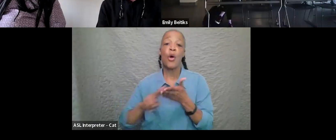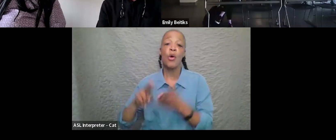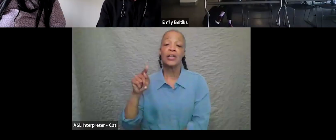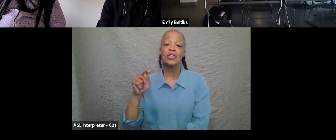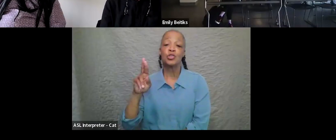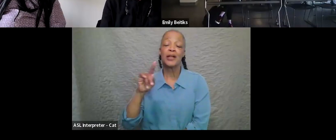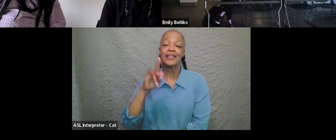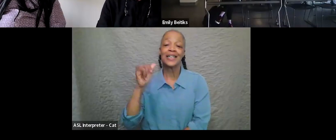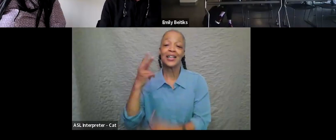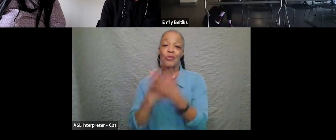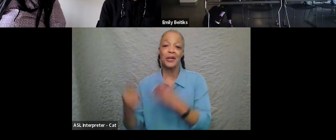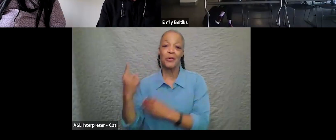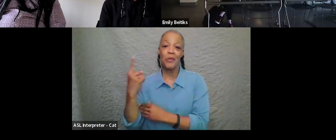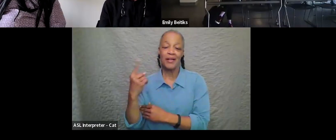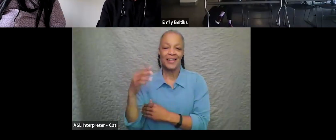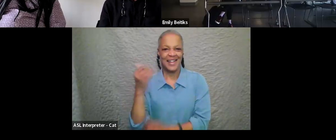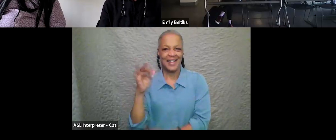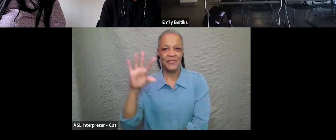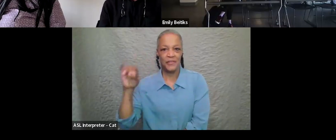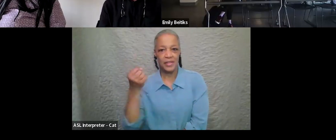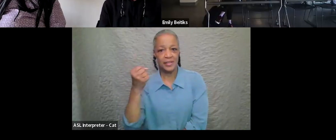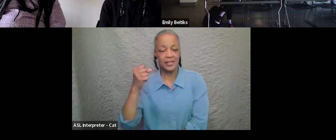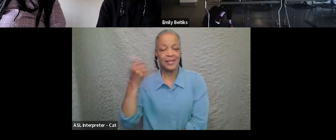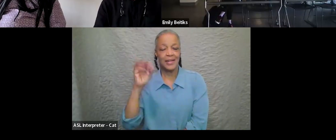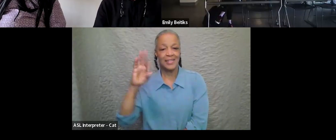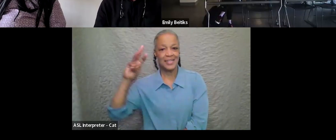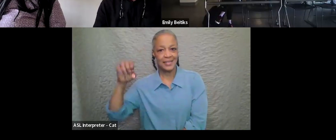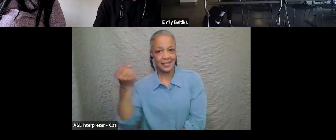You know, the 1950s, '60s, '70s.